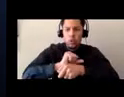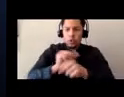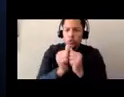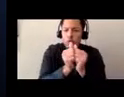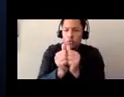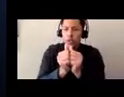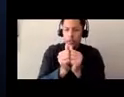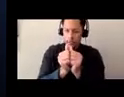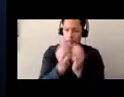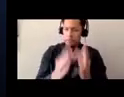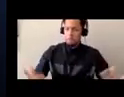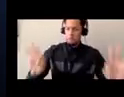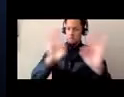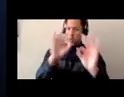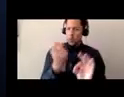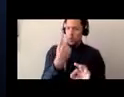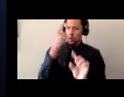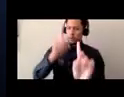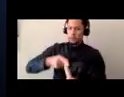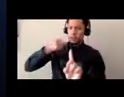is really important.